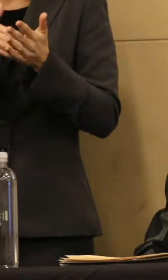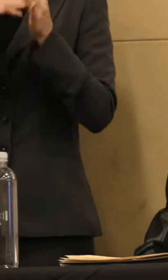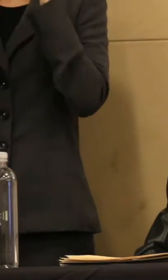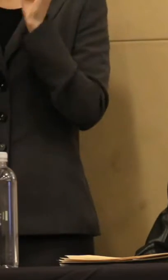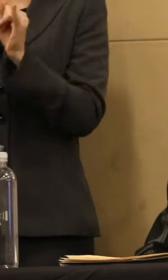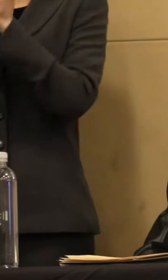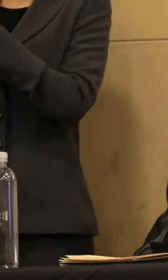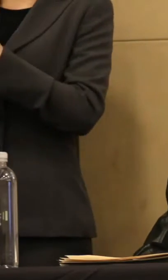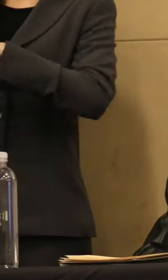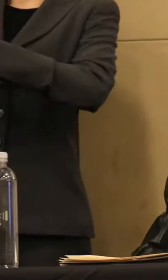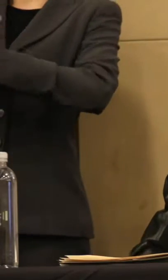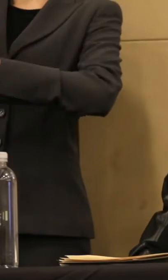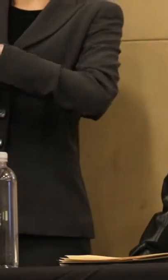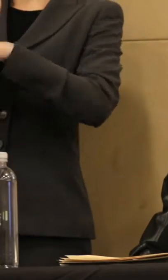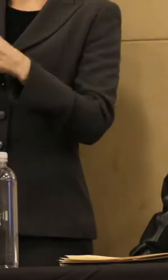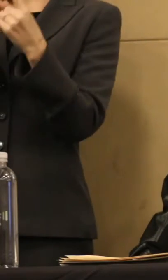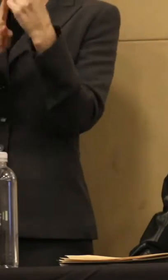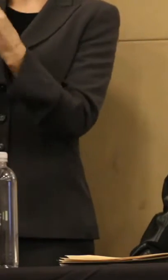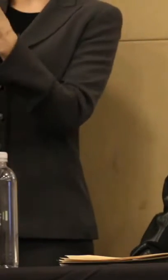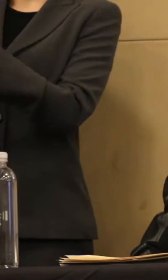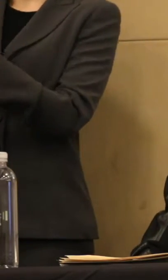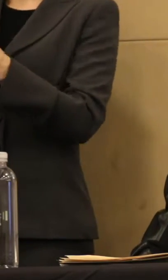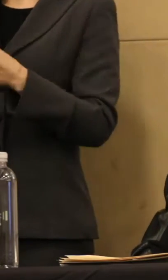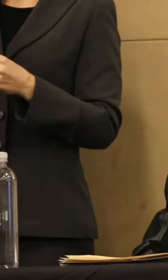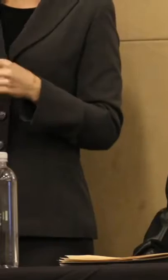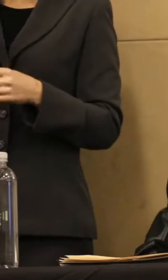They have great resources on their website.